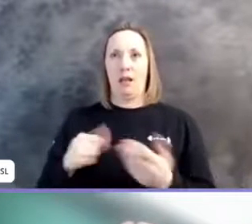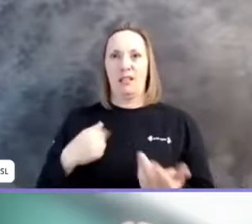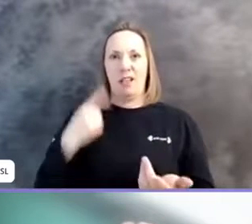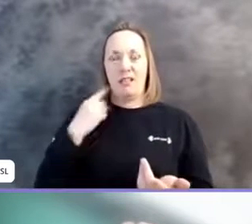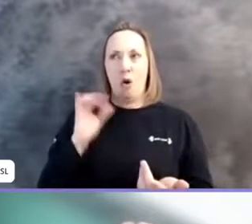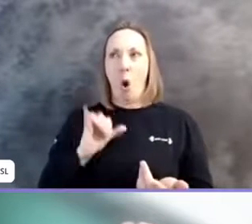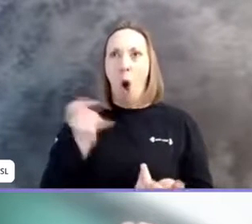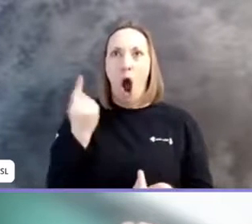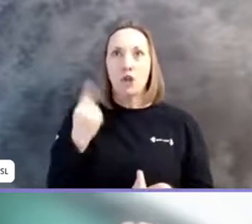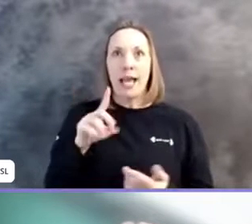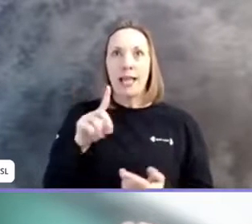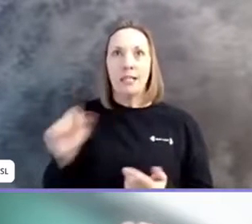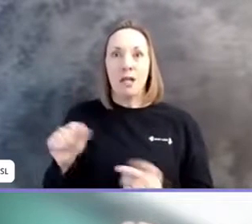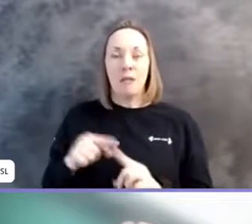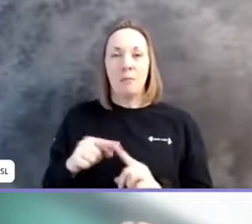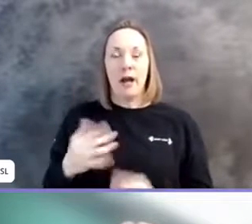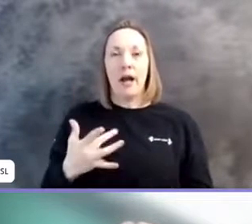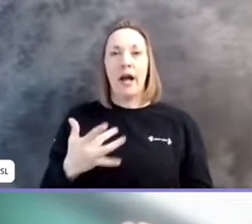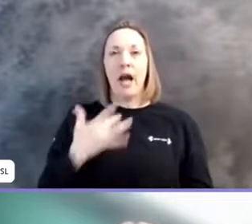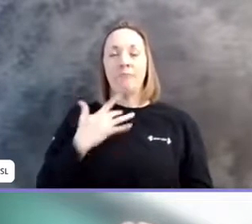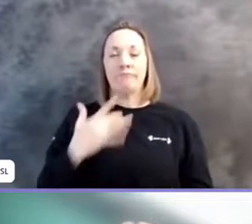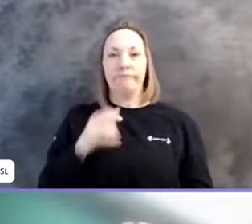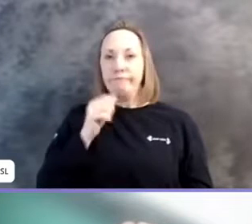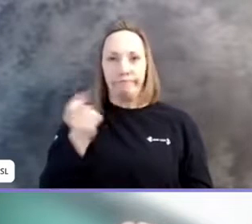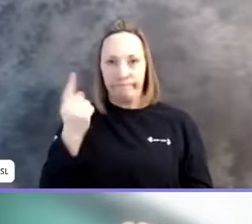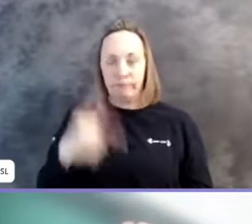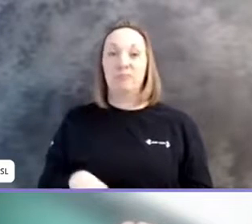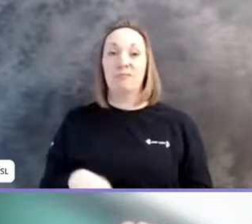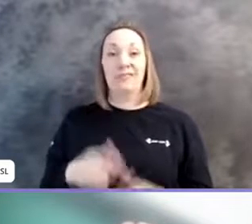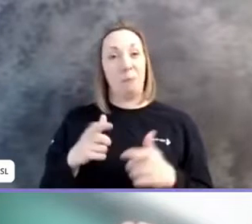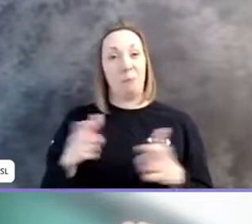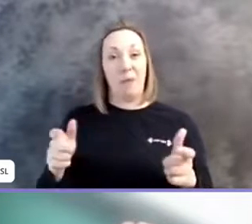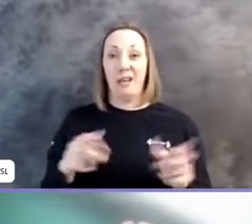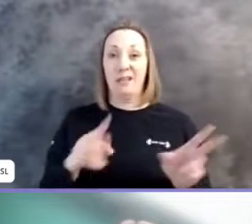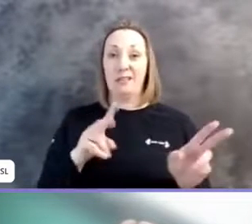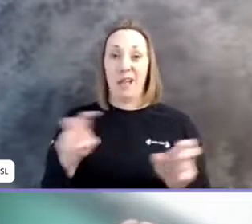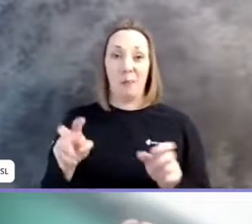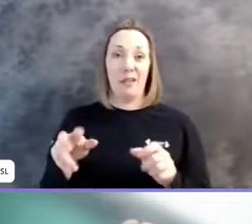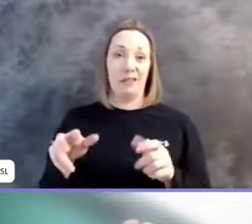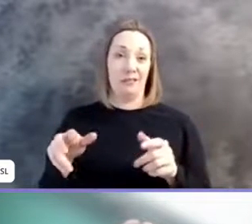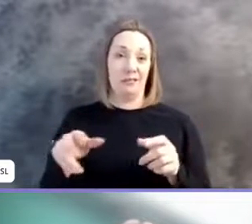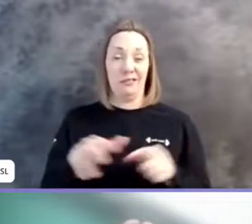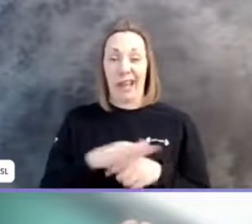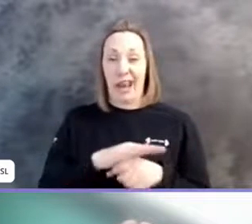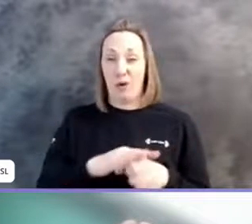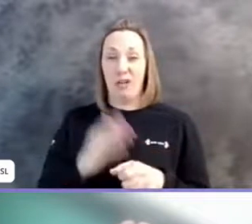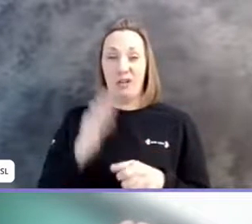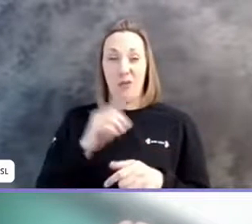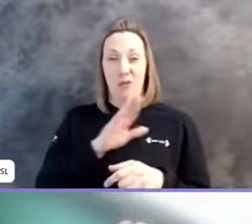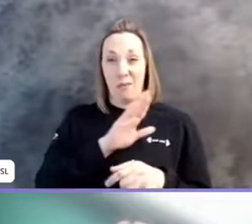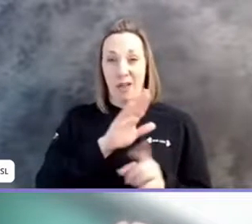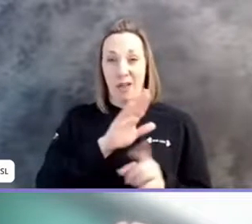backup to assistive tech and then I had a backup to disability because I thought I understood disability but